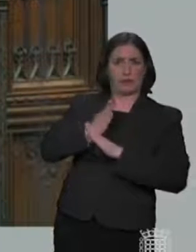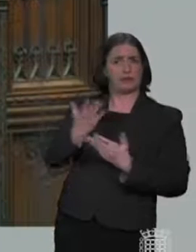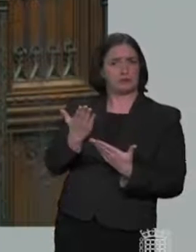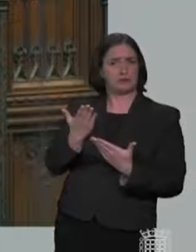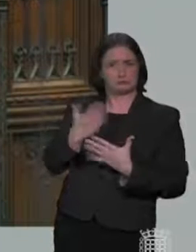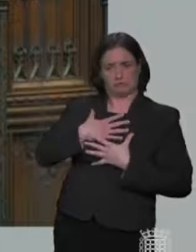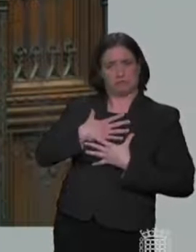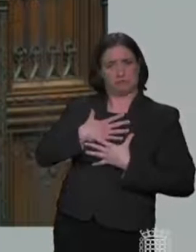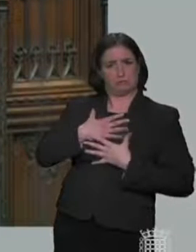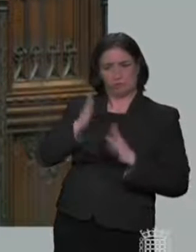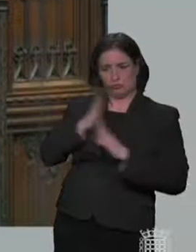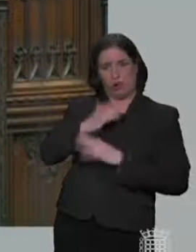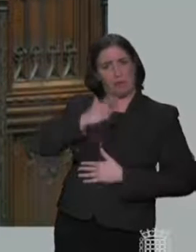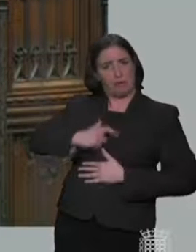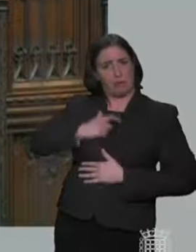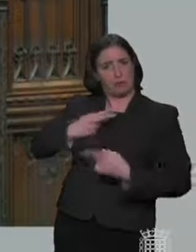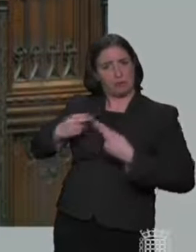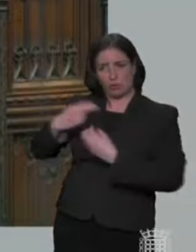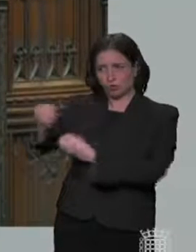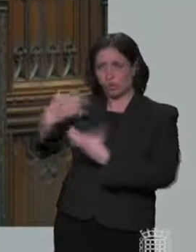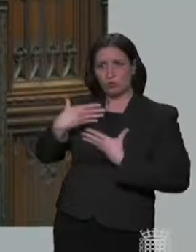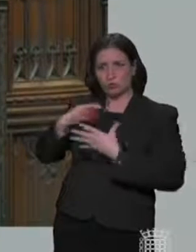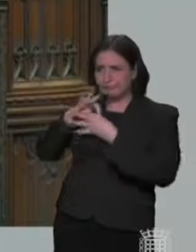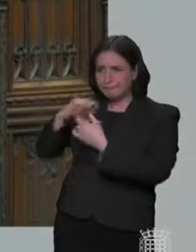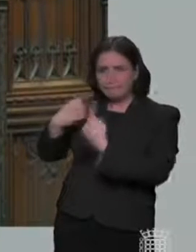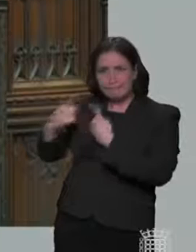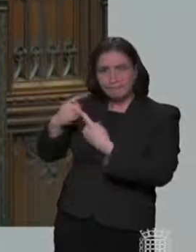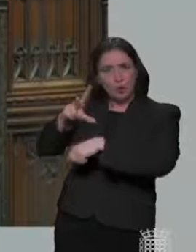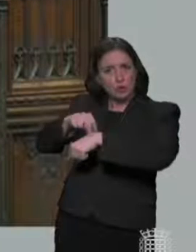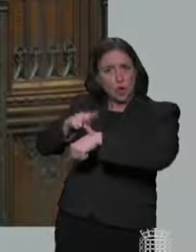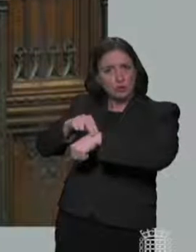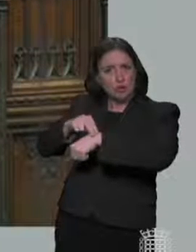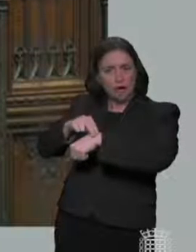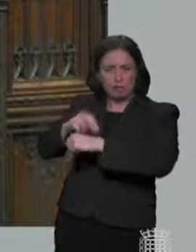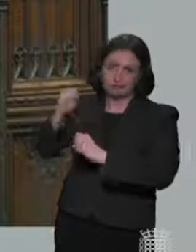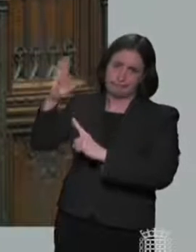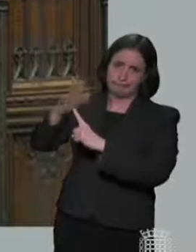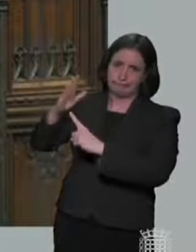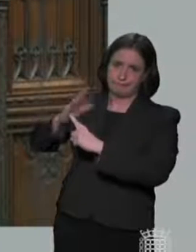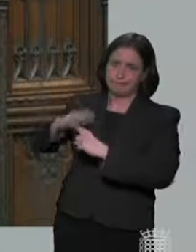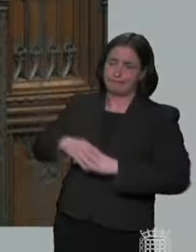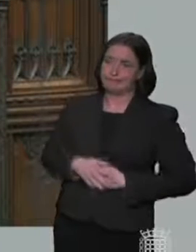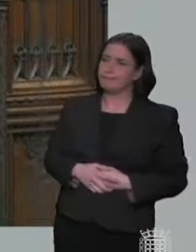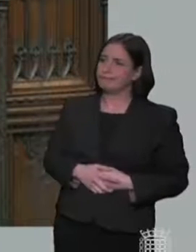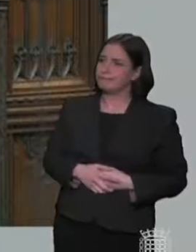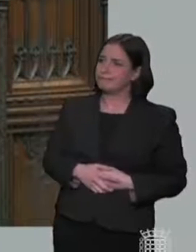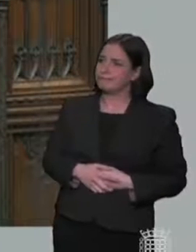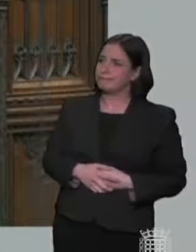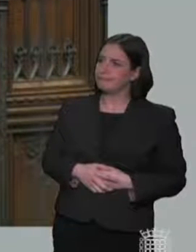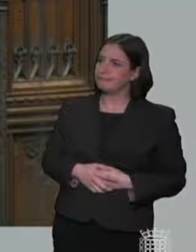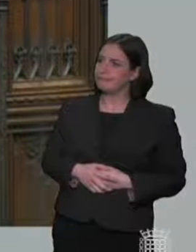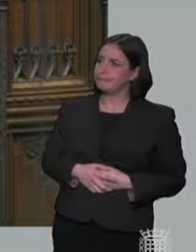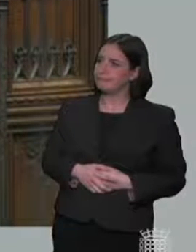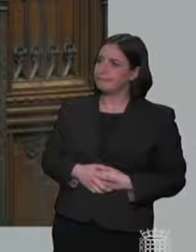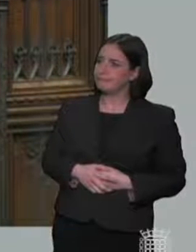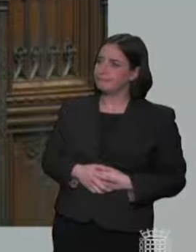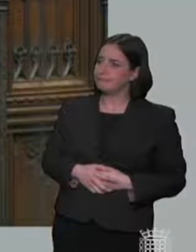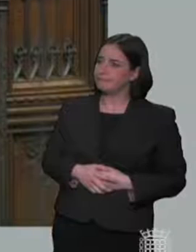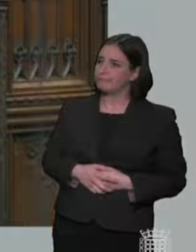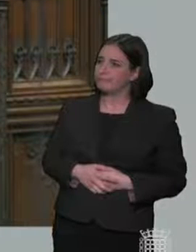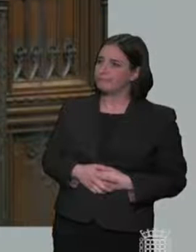personal interaction you may have with the state in those circumstances it seems wholly appropriate